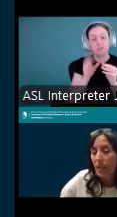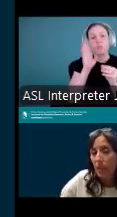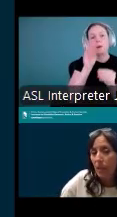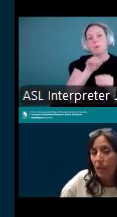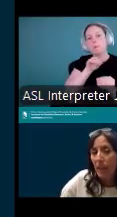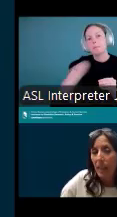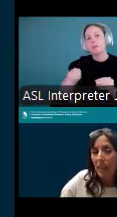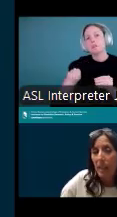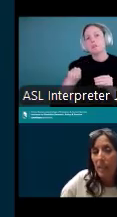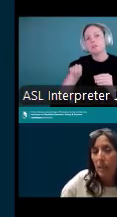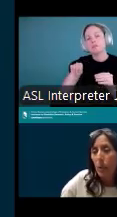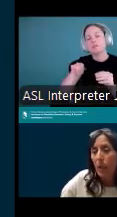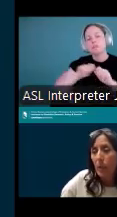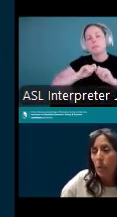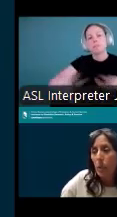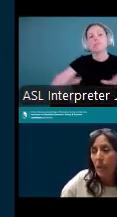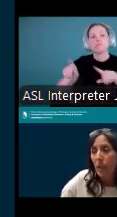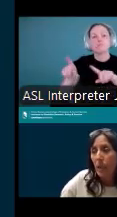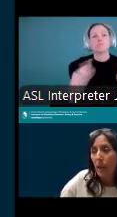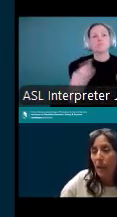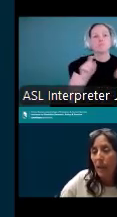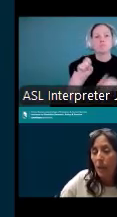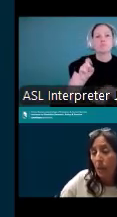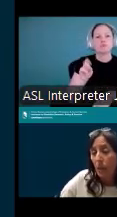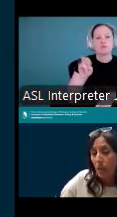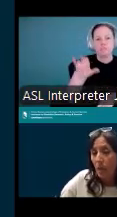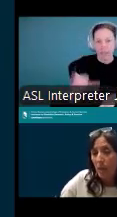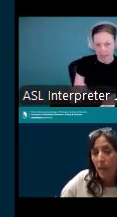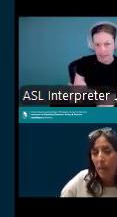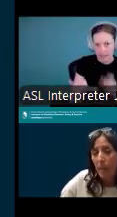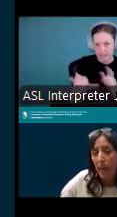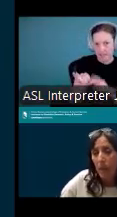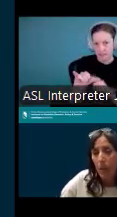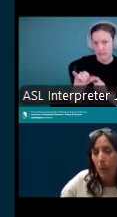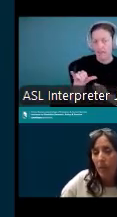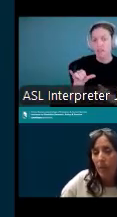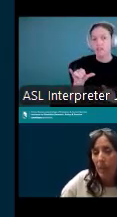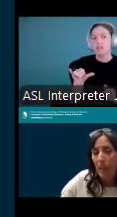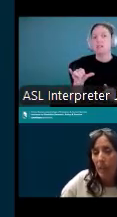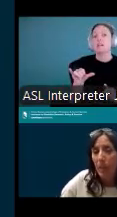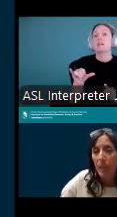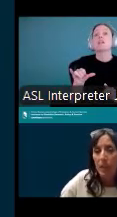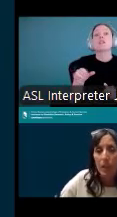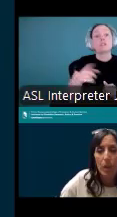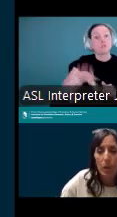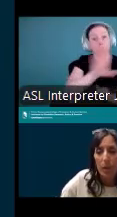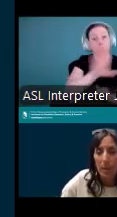survey is what we use to take back to our funders to show the